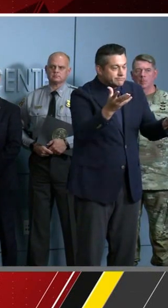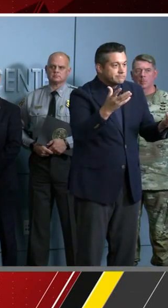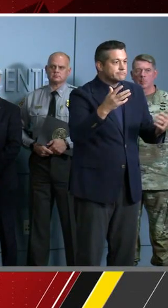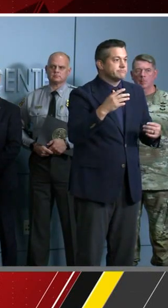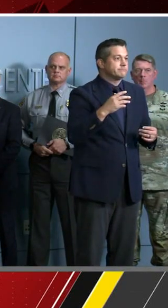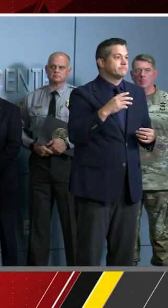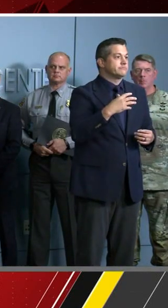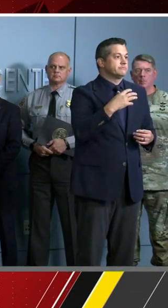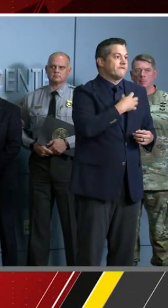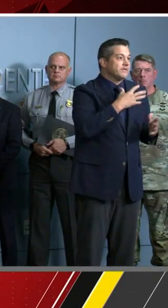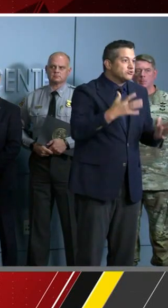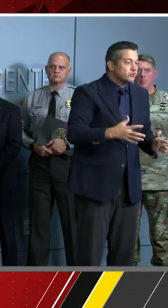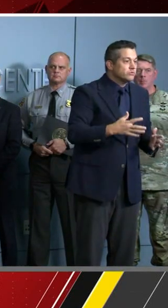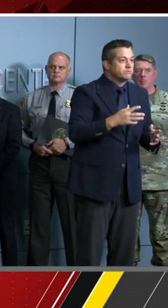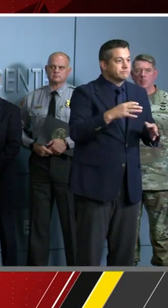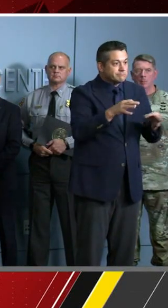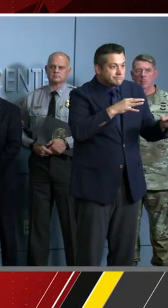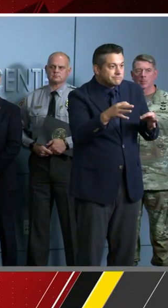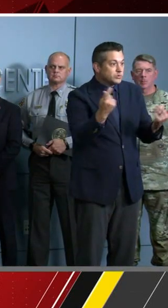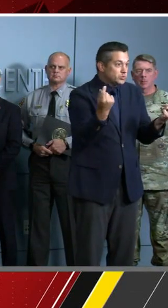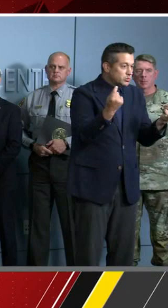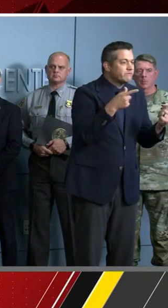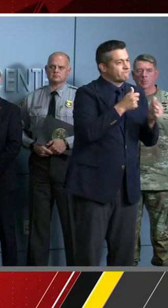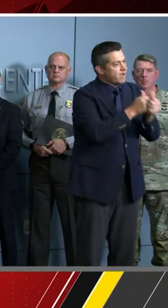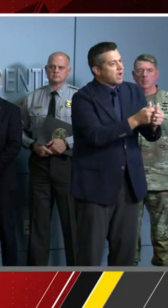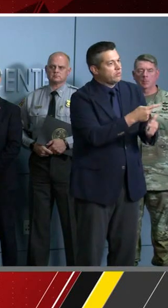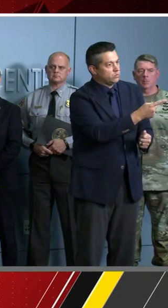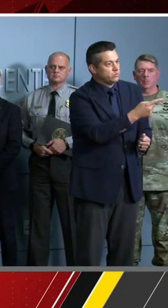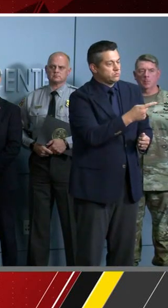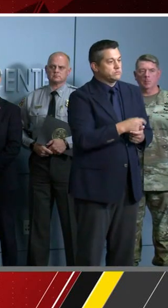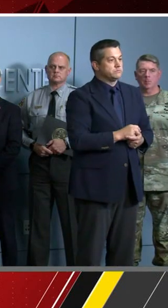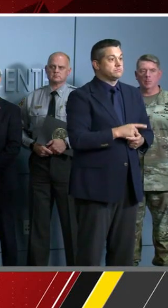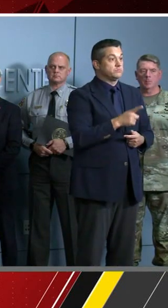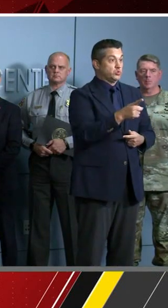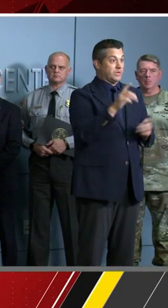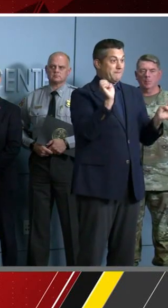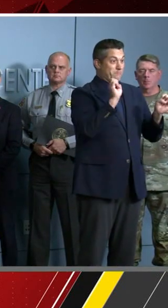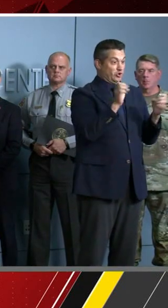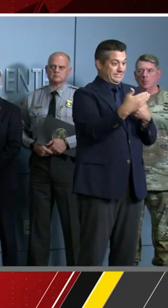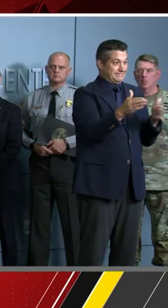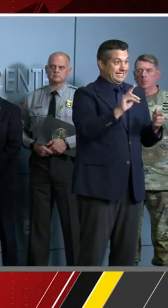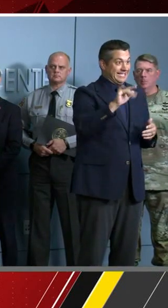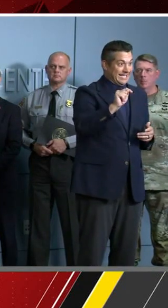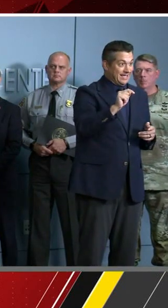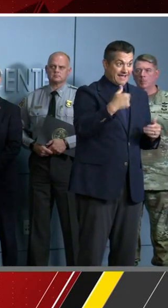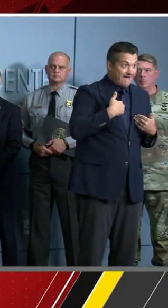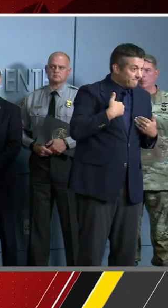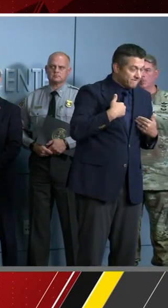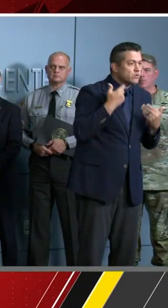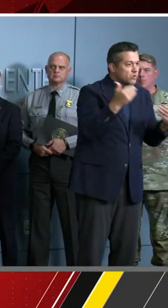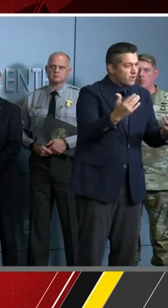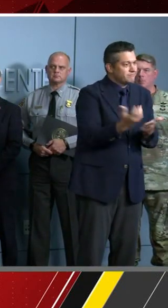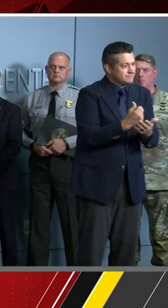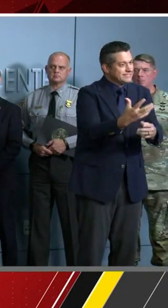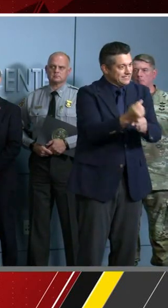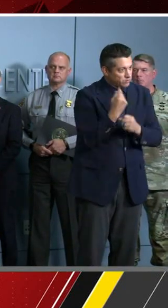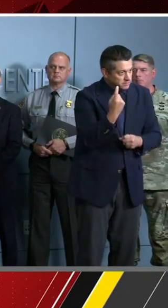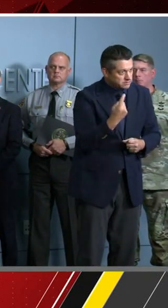with a flood risk, prepare an emergency kit. If you don't have